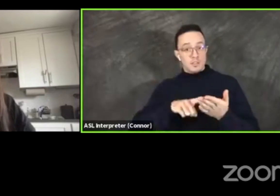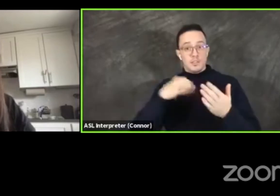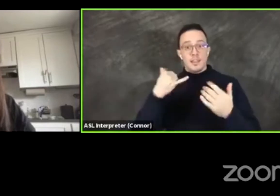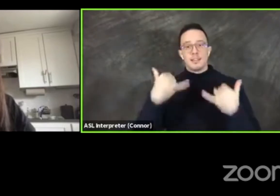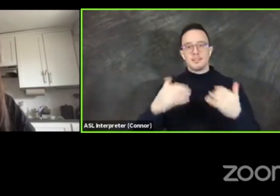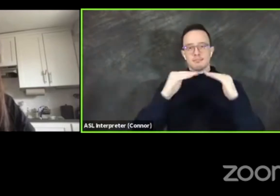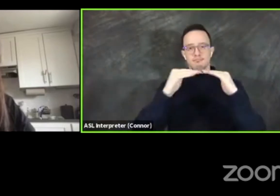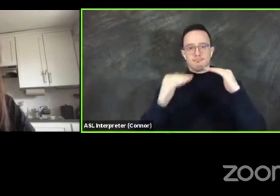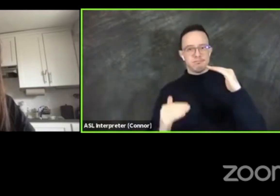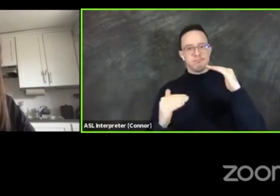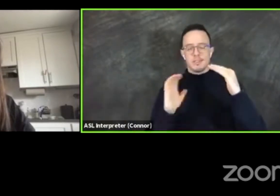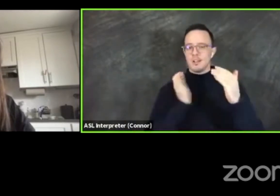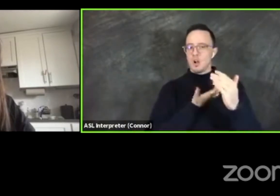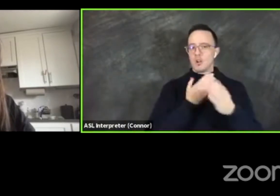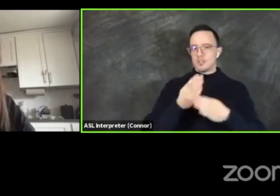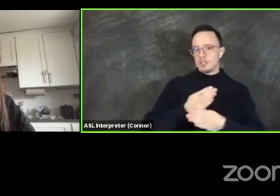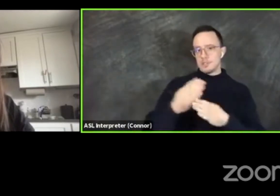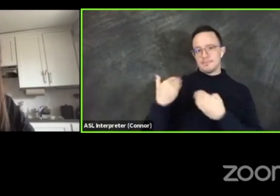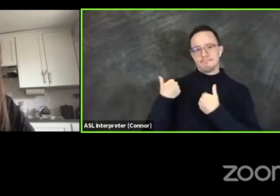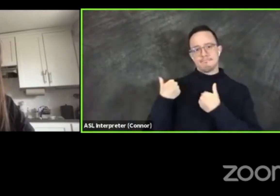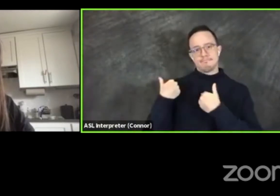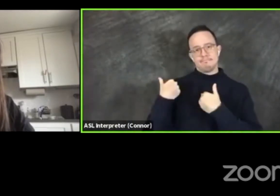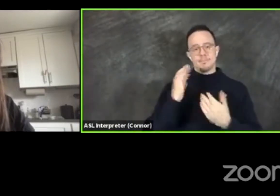OUR ROLES IN RECONCILIATION, DECOLONISATION